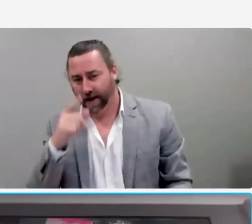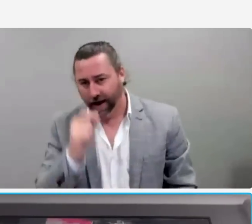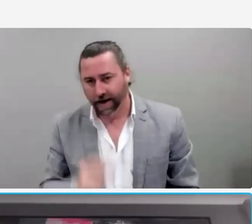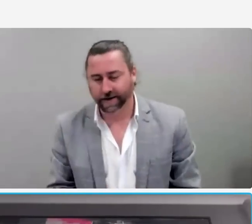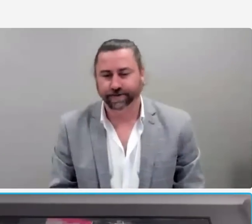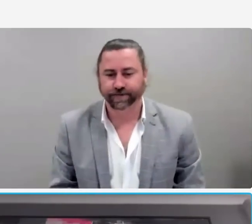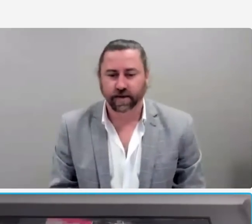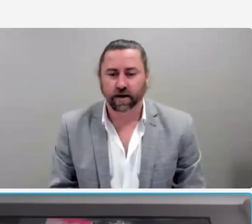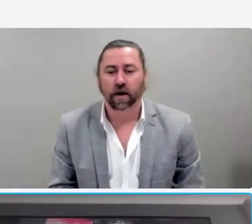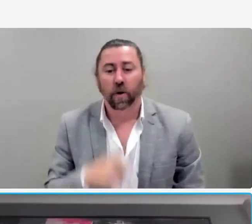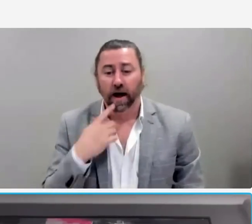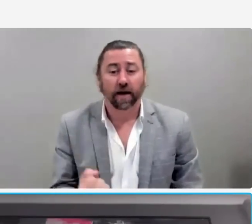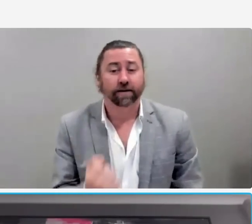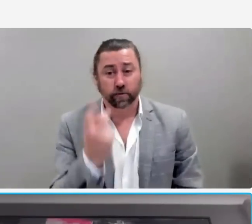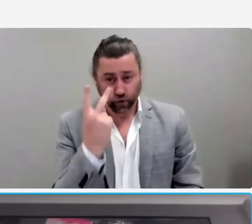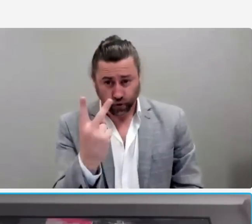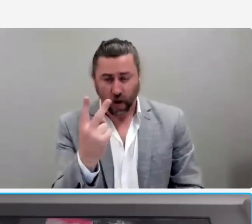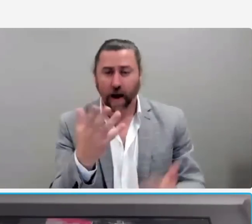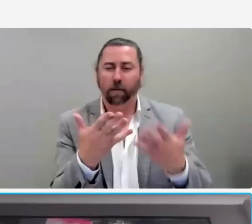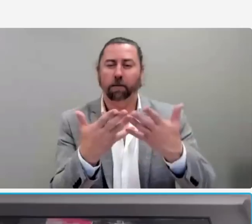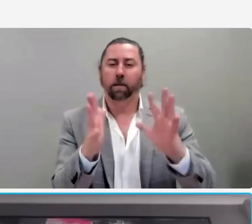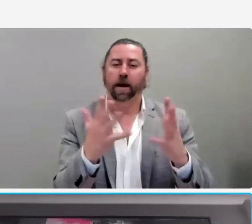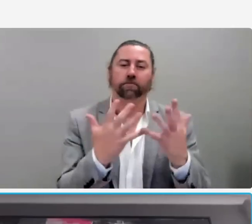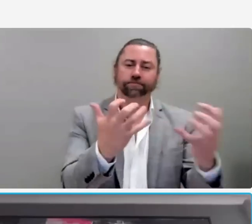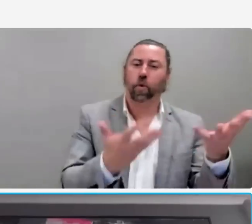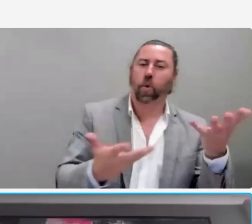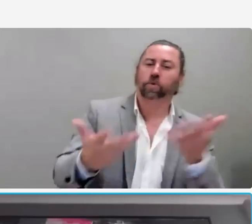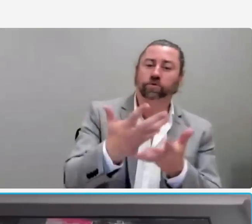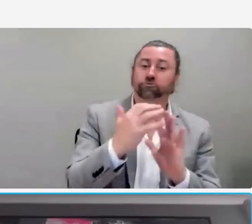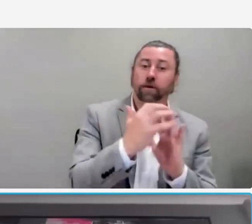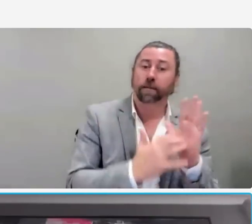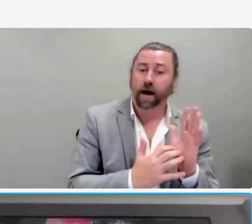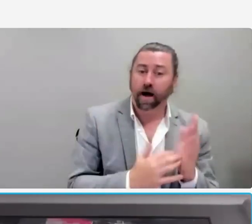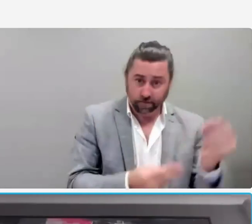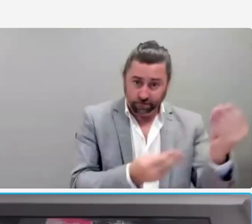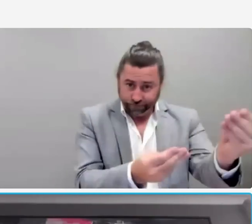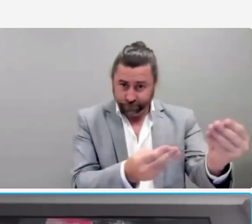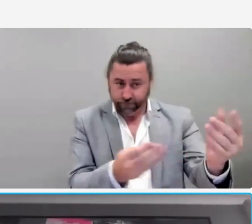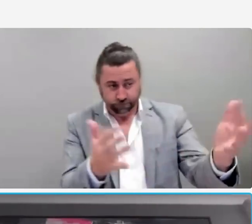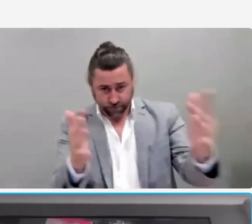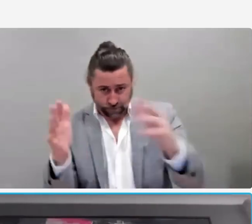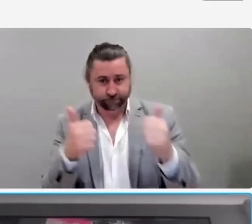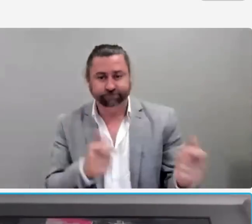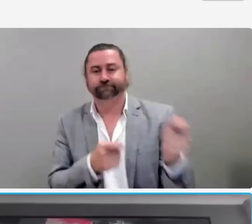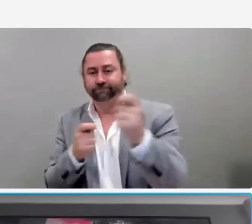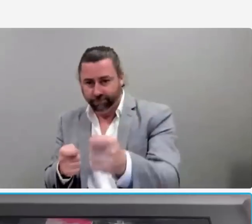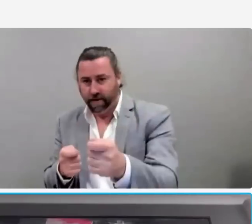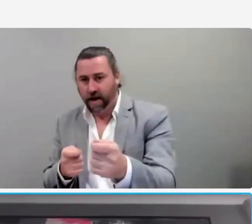We're going to have two public consultation papers which will describe the strengthened quality standards and they'll talk about the process and the